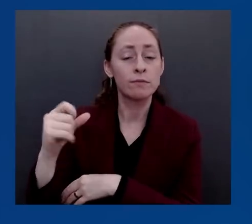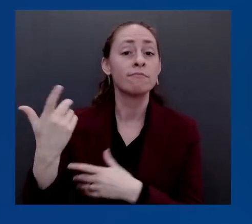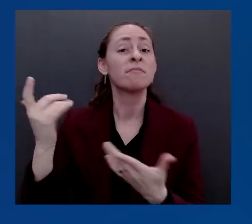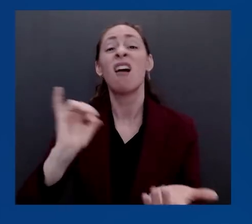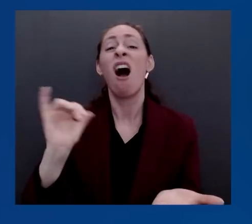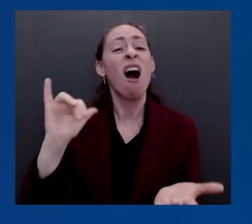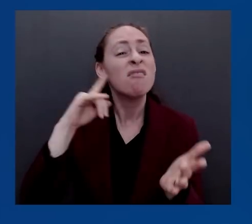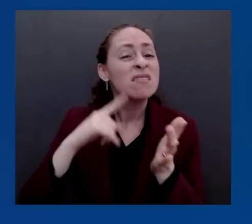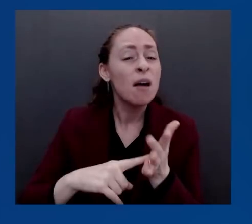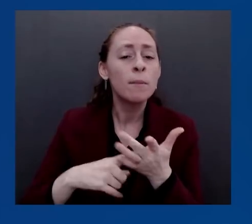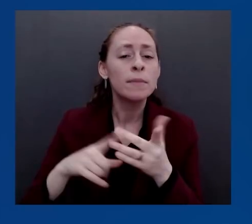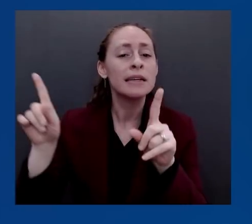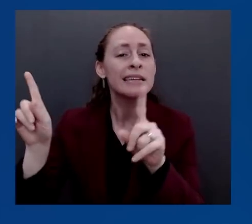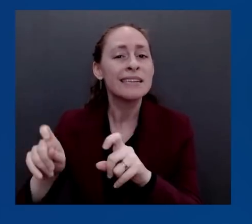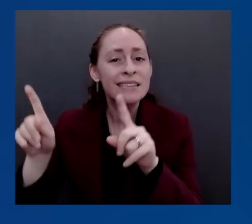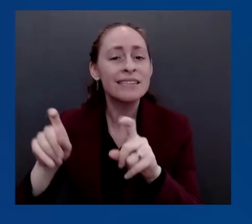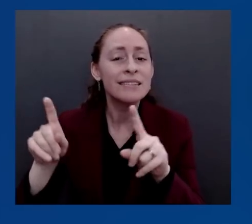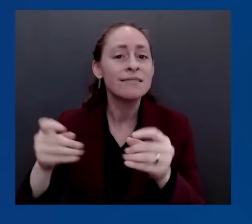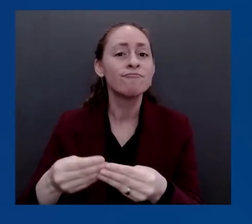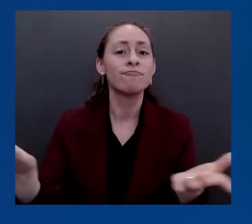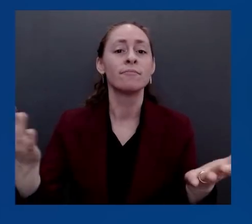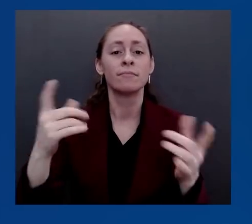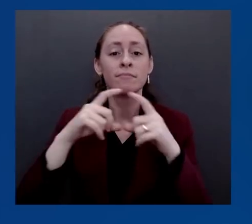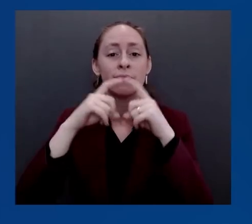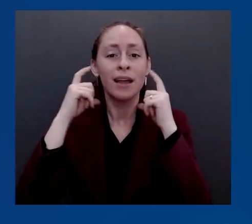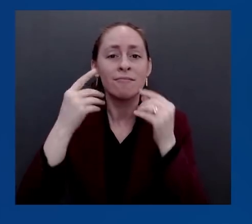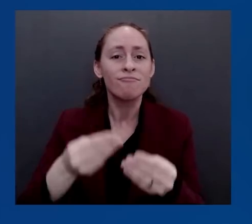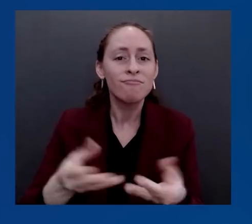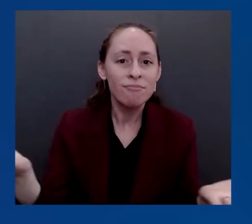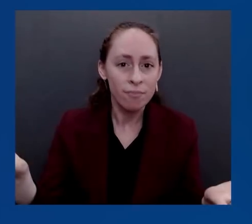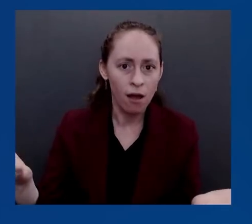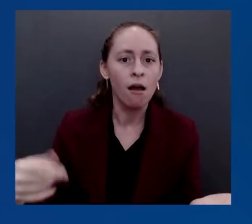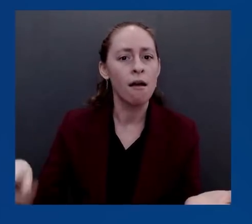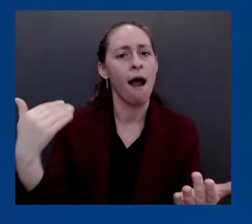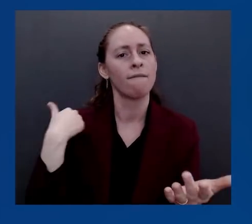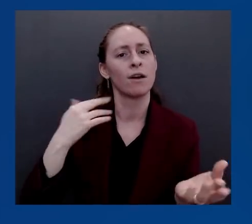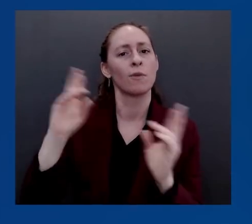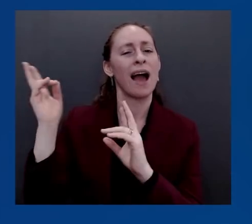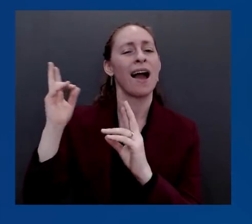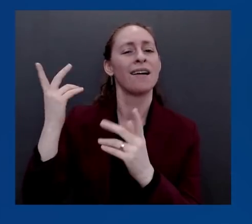And importantly, we have a range of effective treatments and therapeutics,